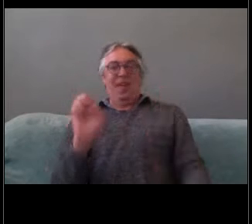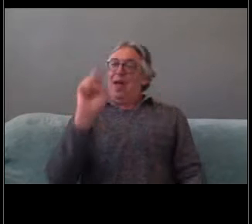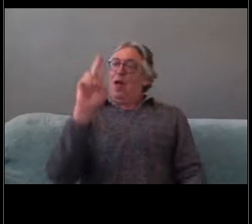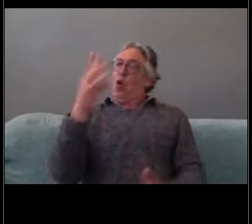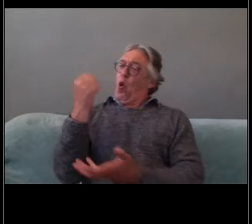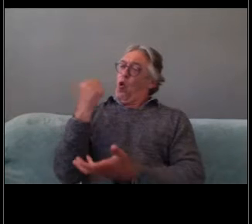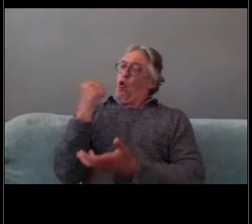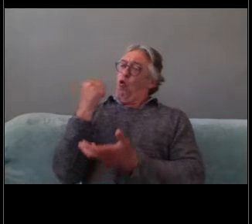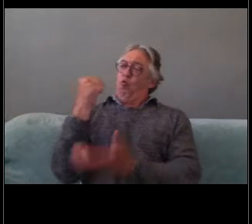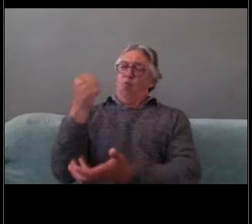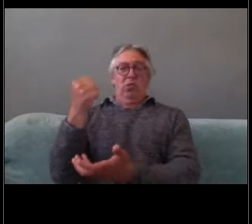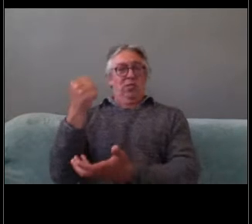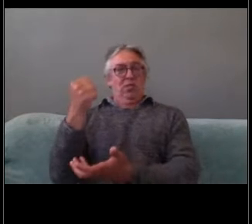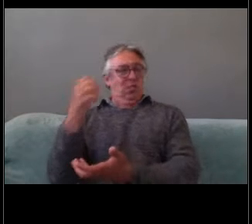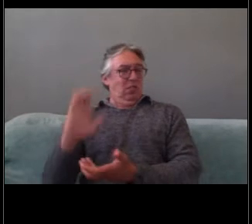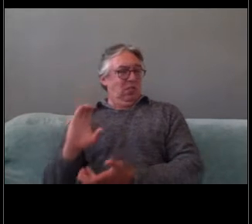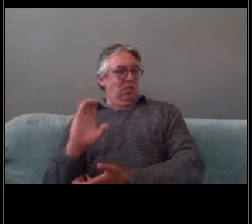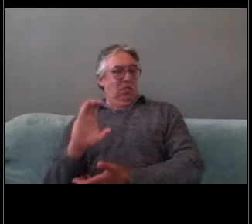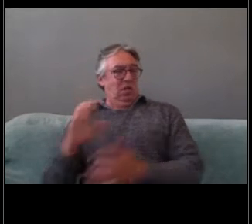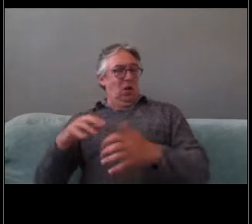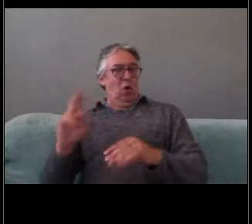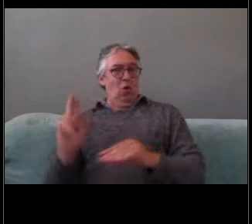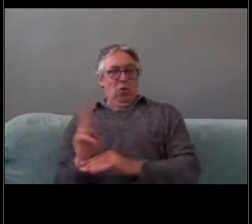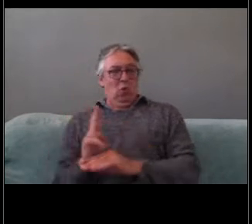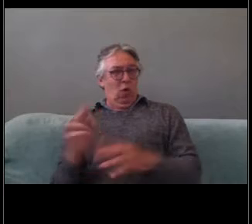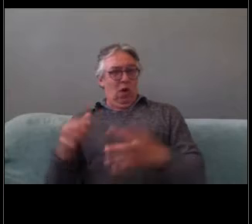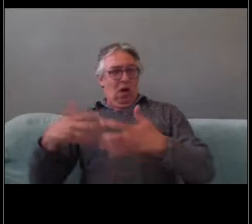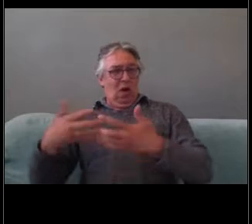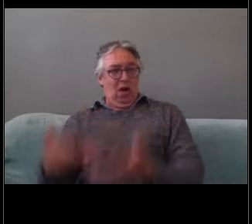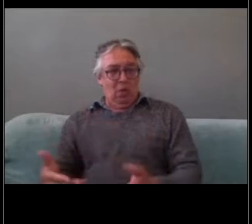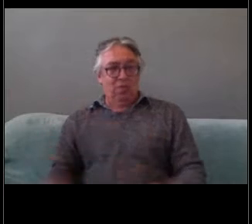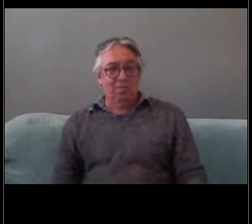We see plenty of areas where actually as it was said before